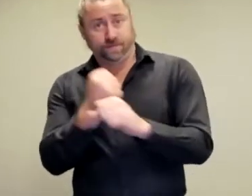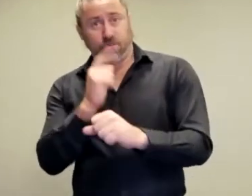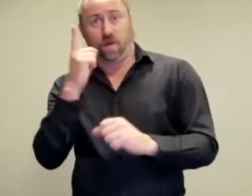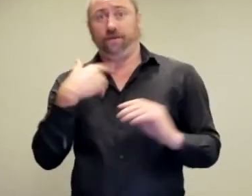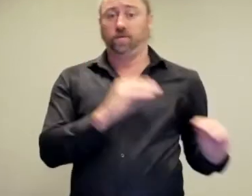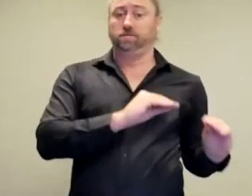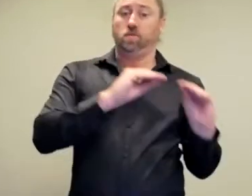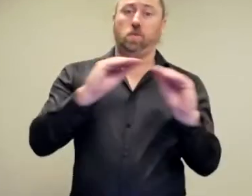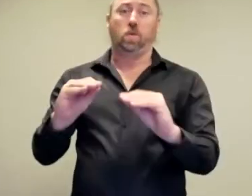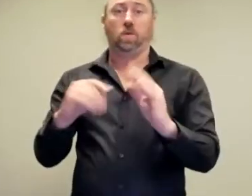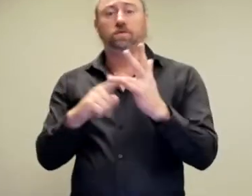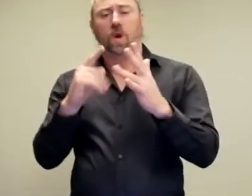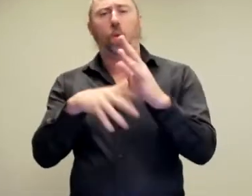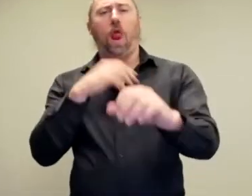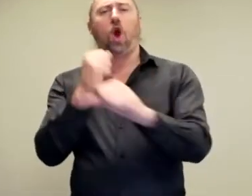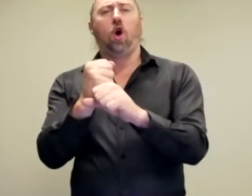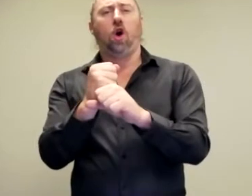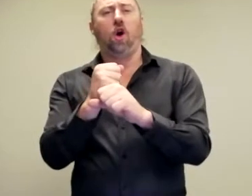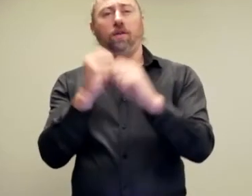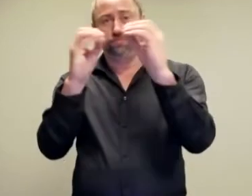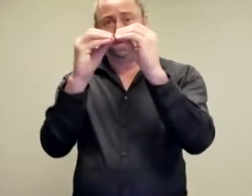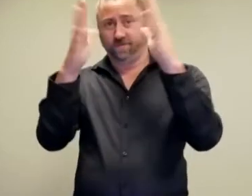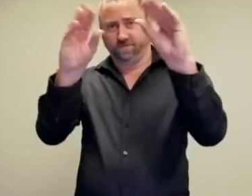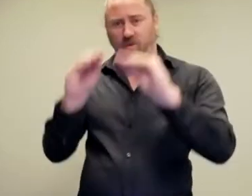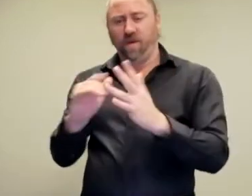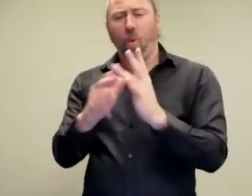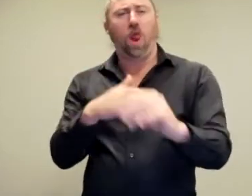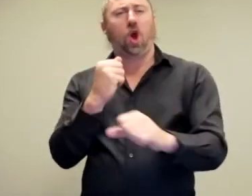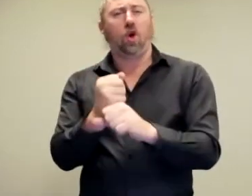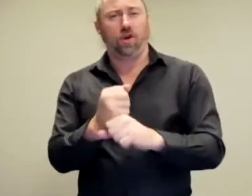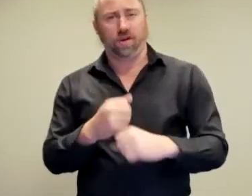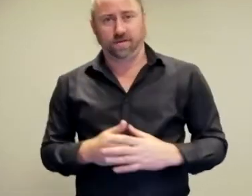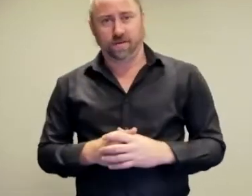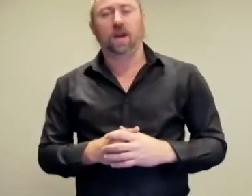to Wollongong from Brisbane. It's part of a series of sculptural